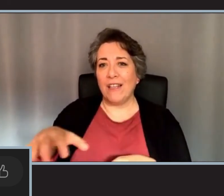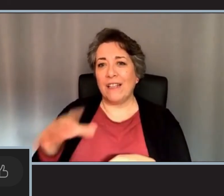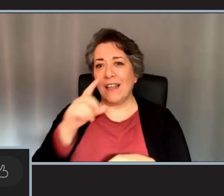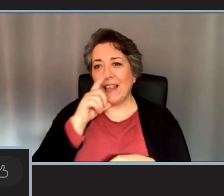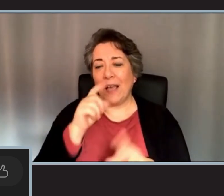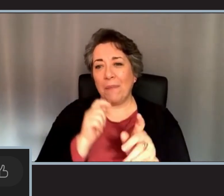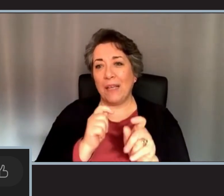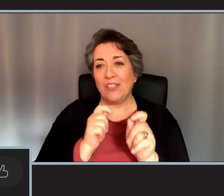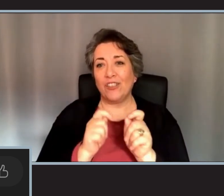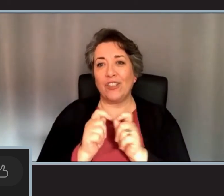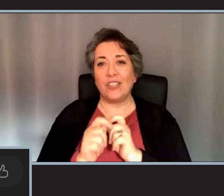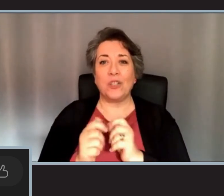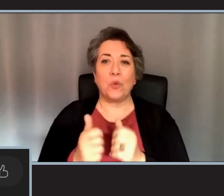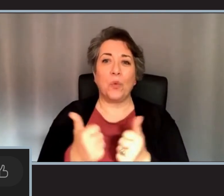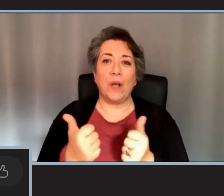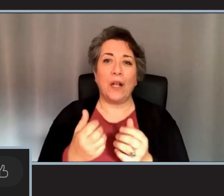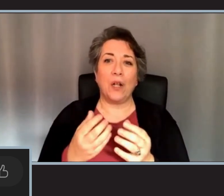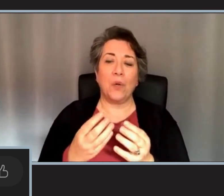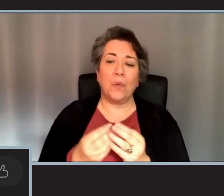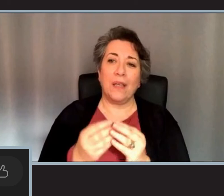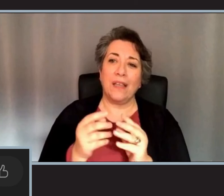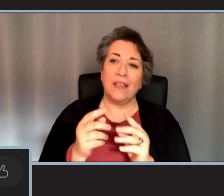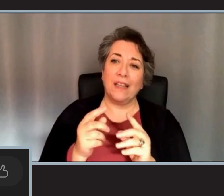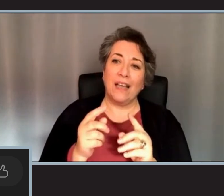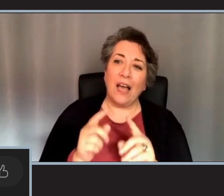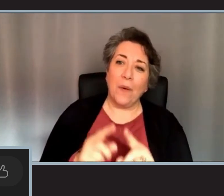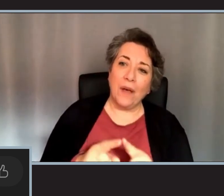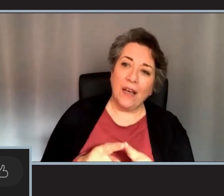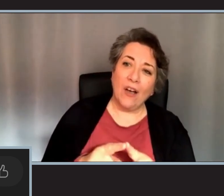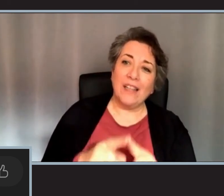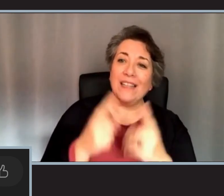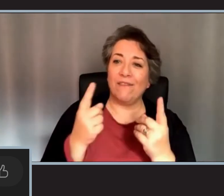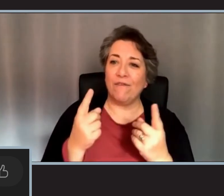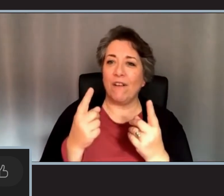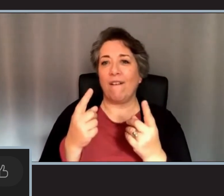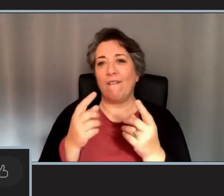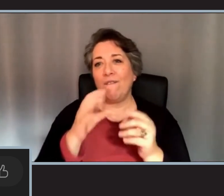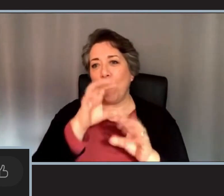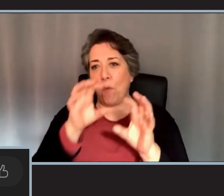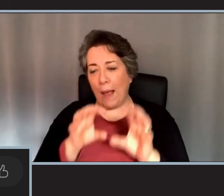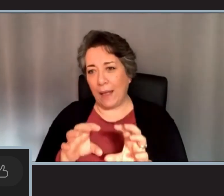with our alternative formats that we offer with Blackboard Ally and Sensus Access.